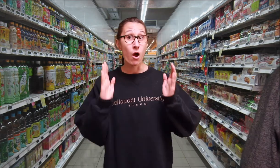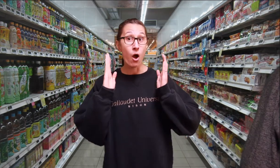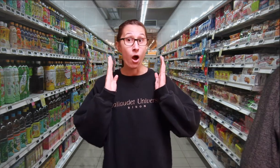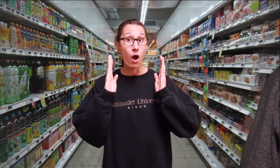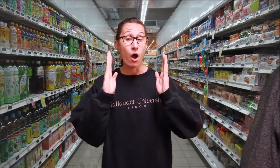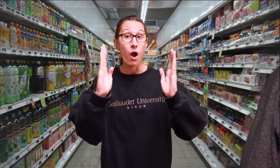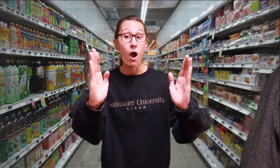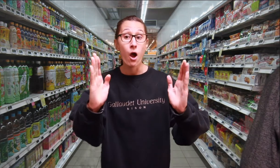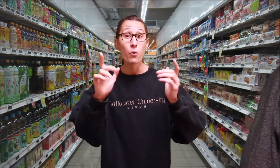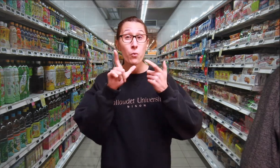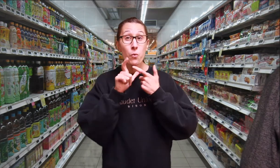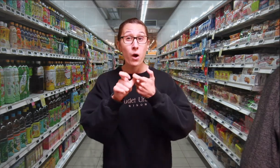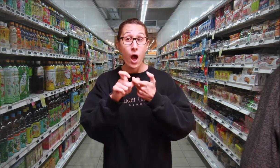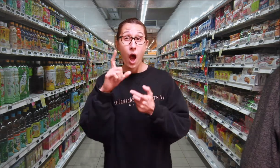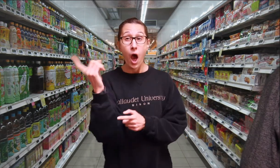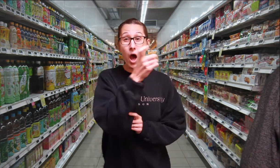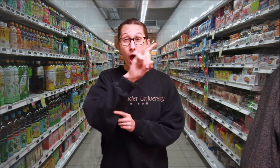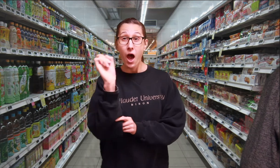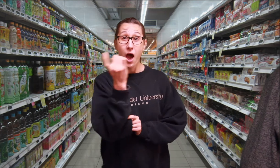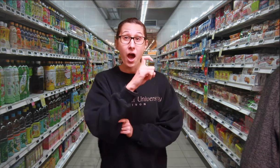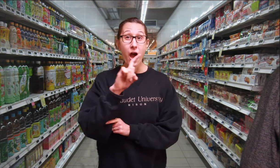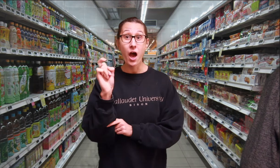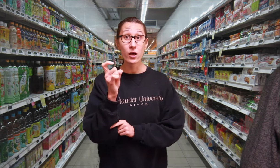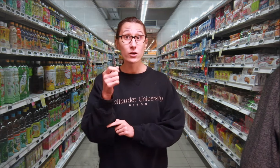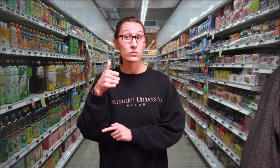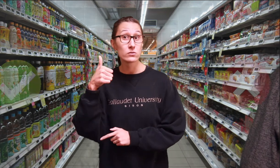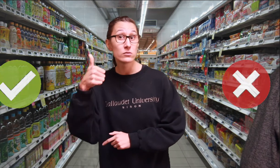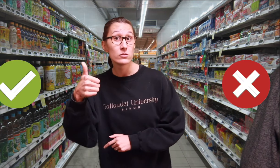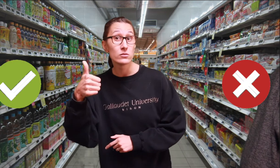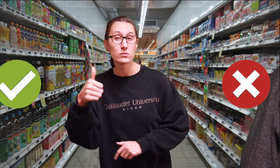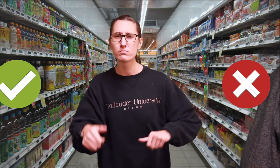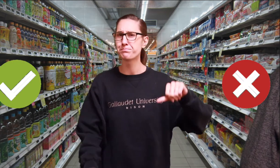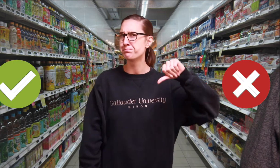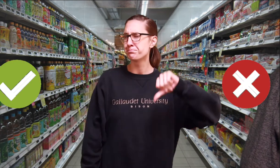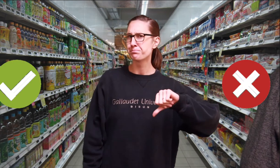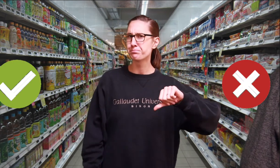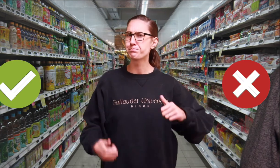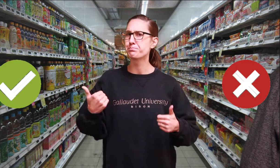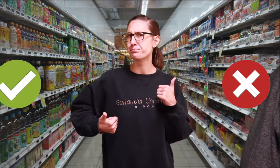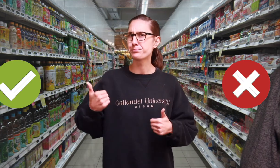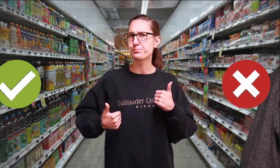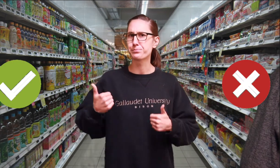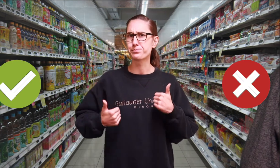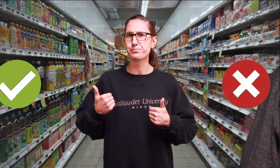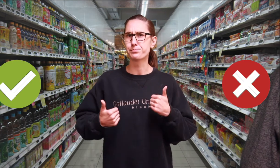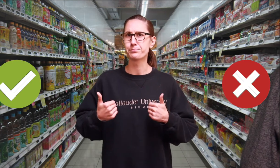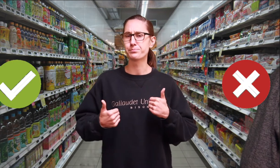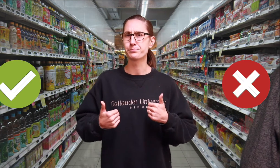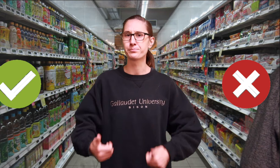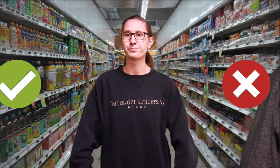Is running in the aisles good or bad?